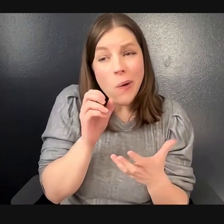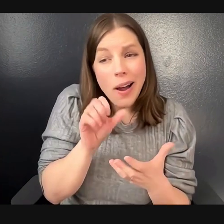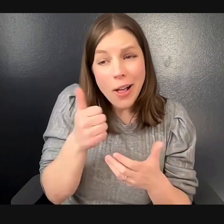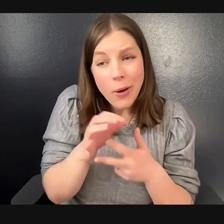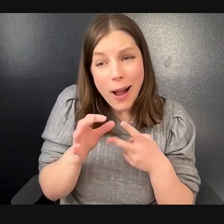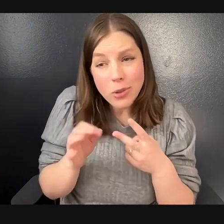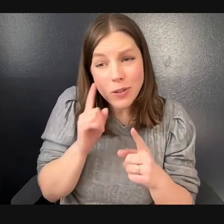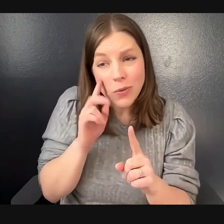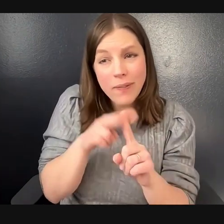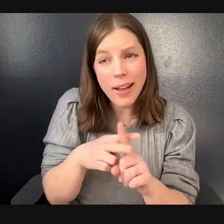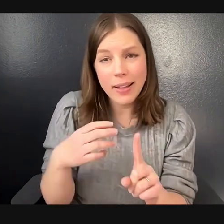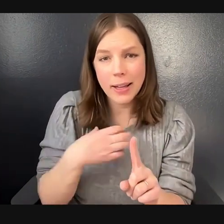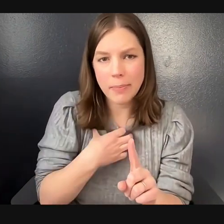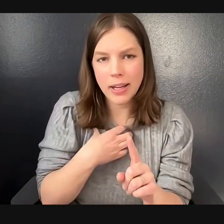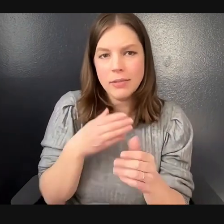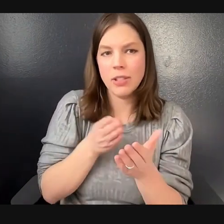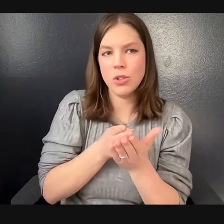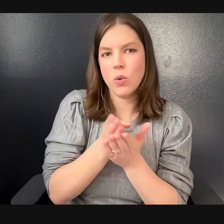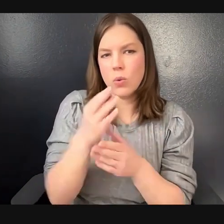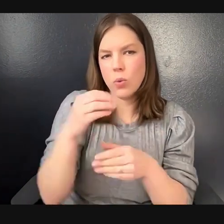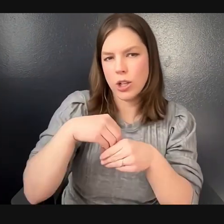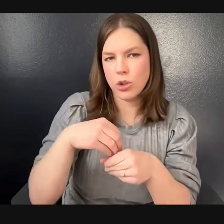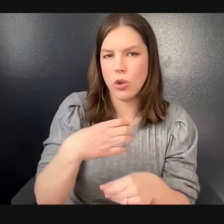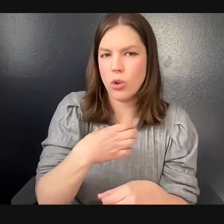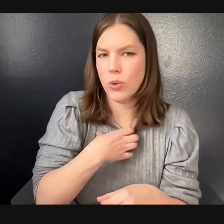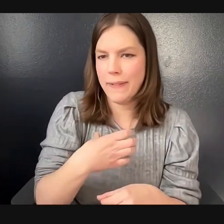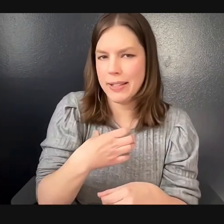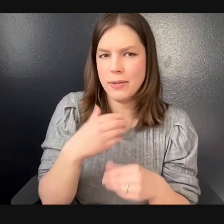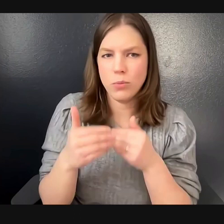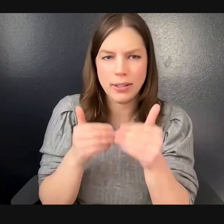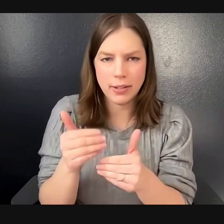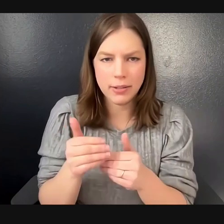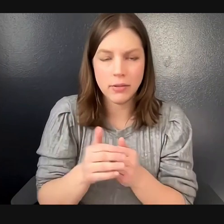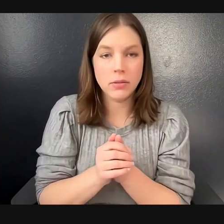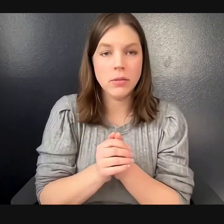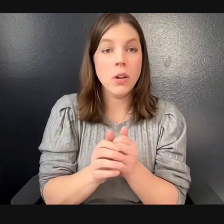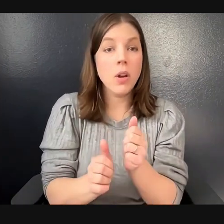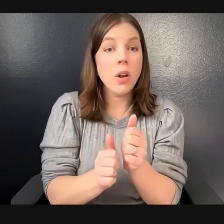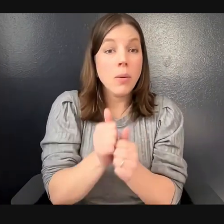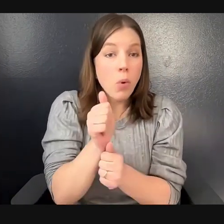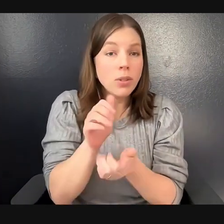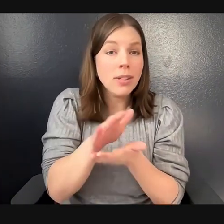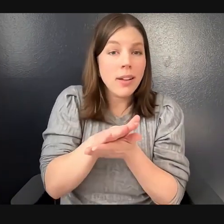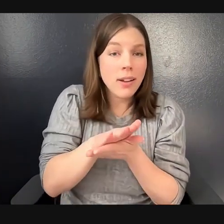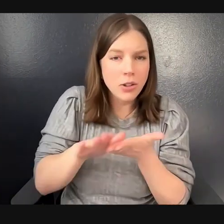Another option for filing a complaint is to go through a grievance process on campus.